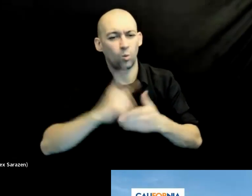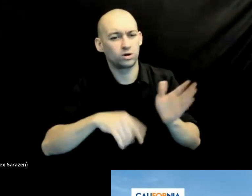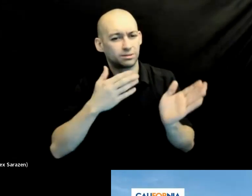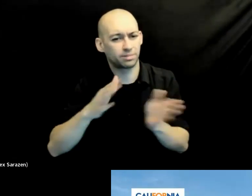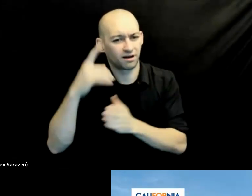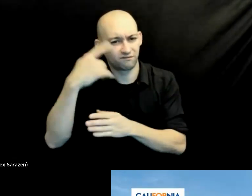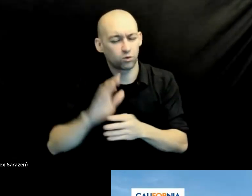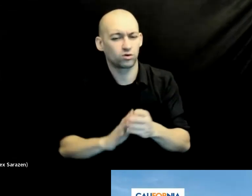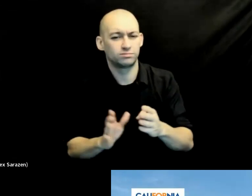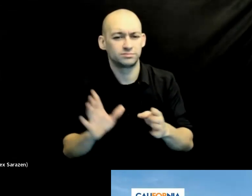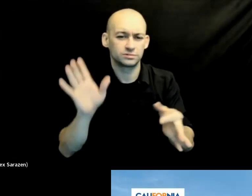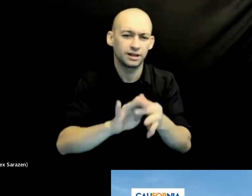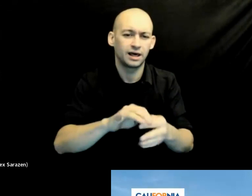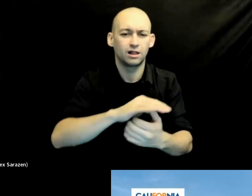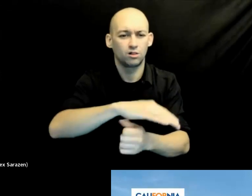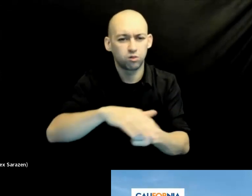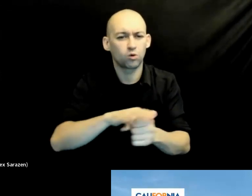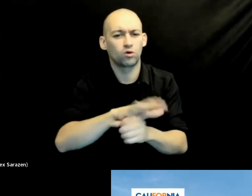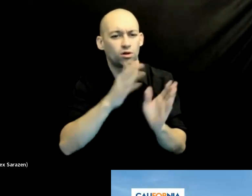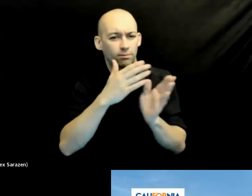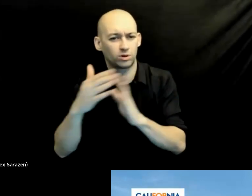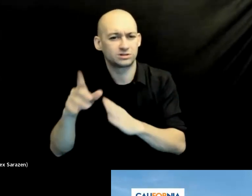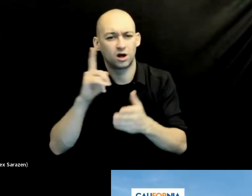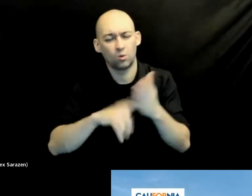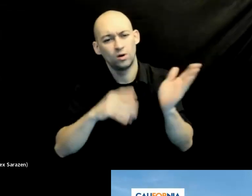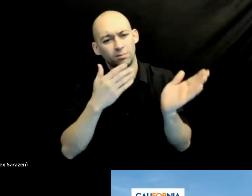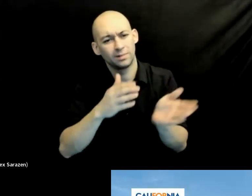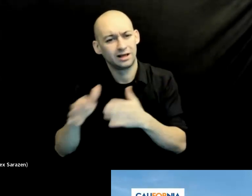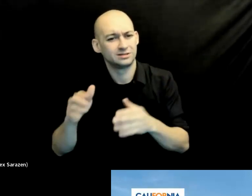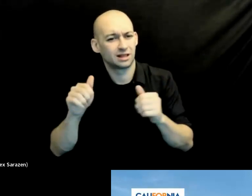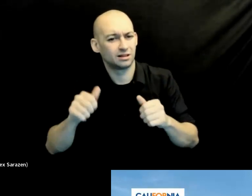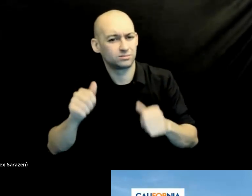communities? Which entities will be eligible to receive funding? And what criteria will the State